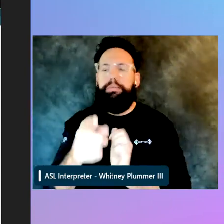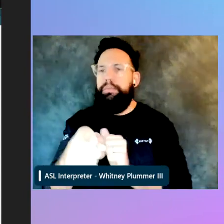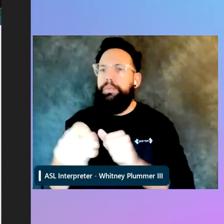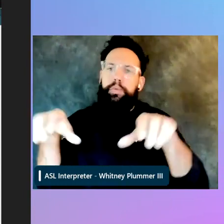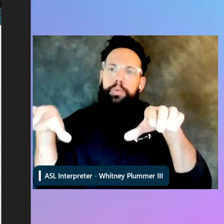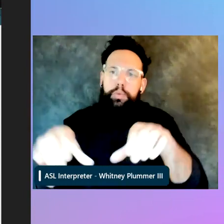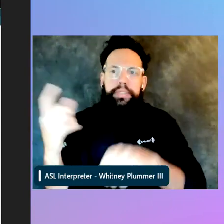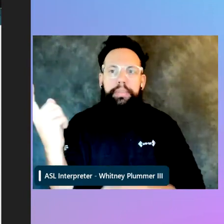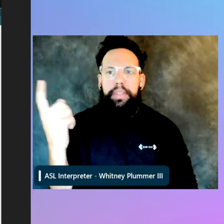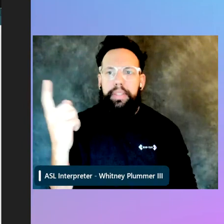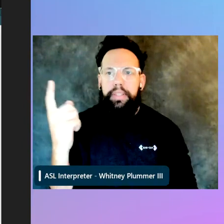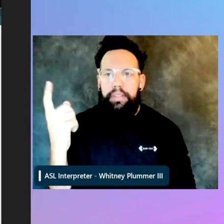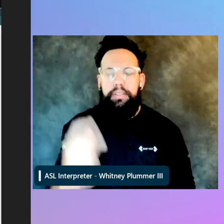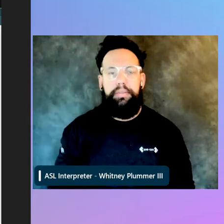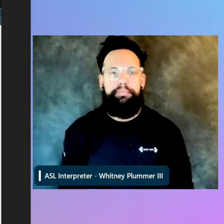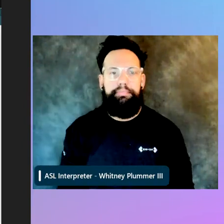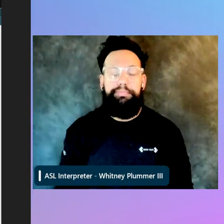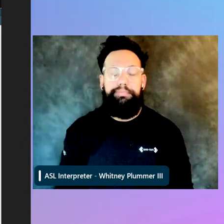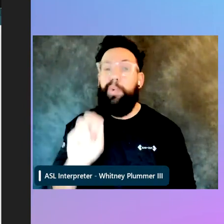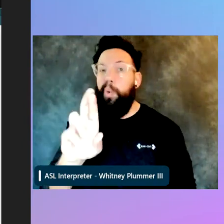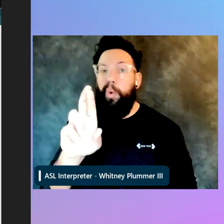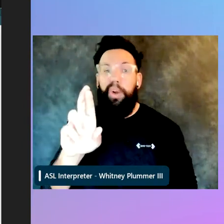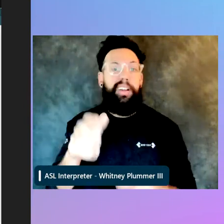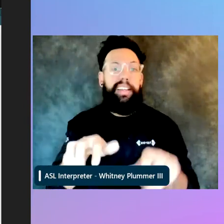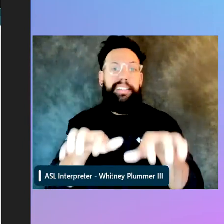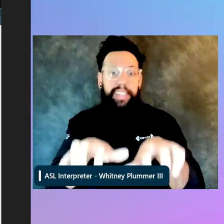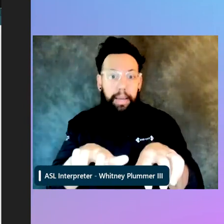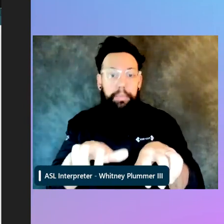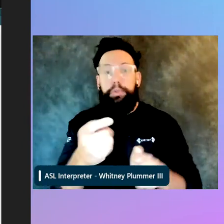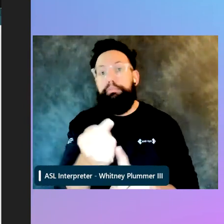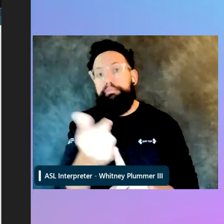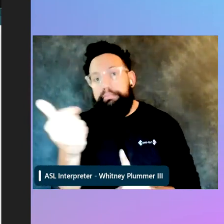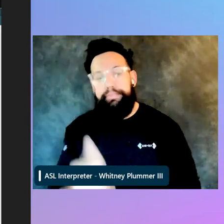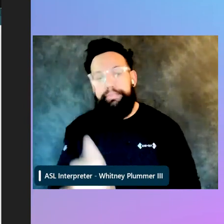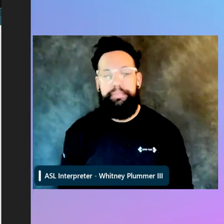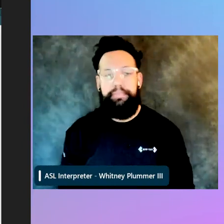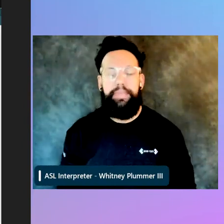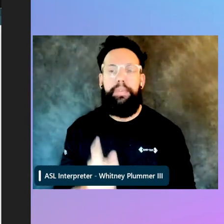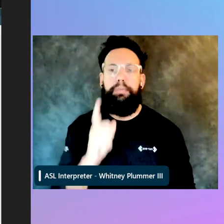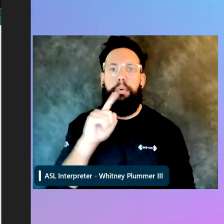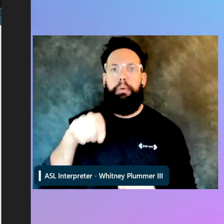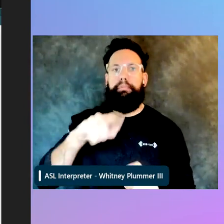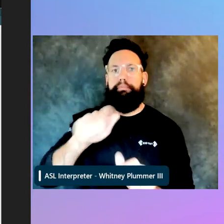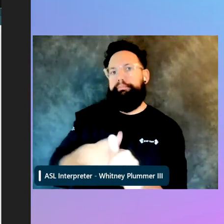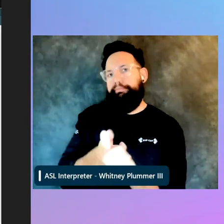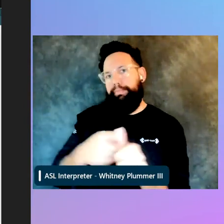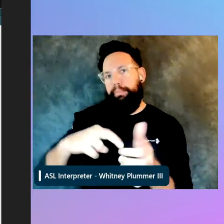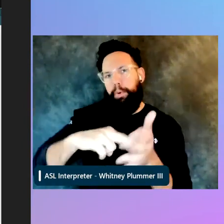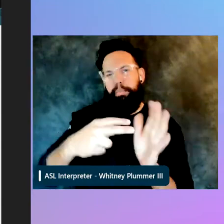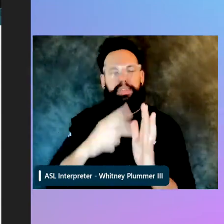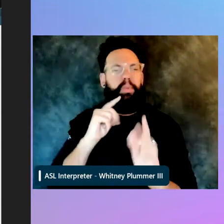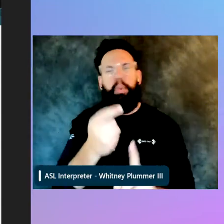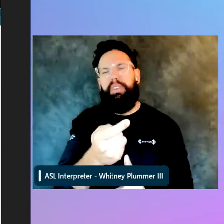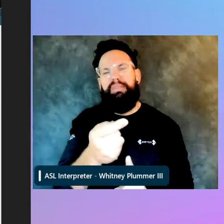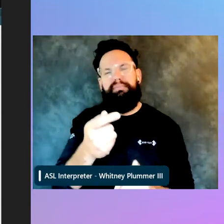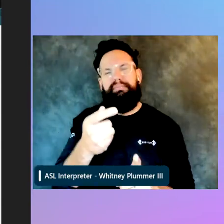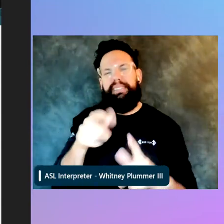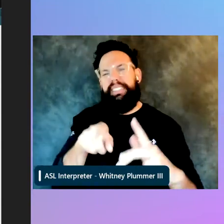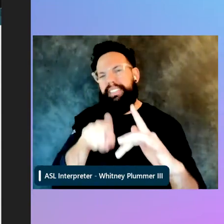typing to dismiss. For our purposes in this demo, I'm going to skip this prompt and instead